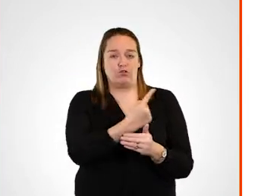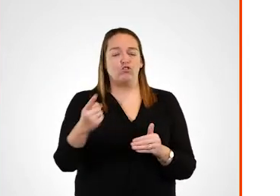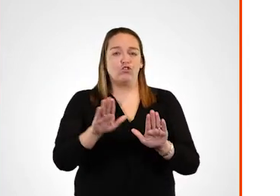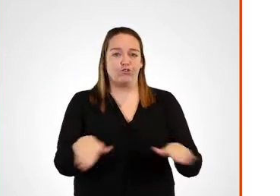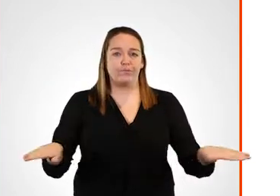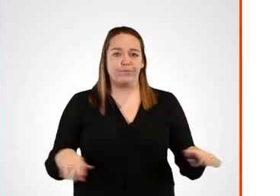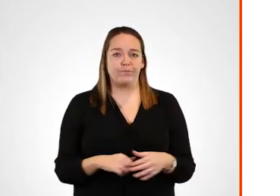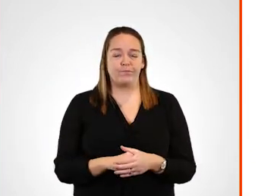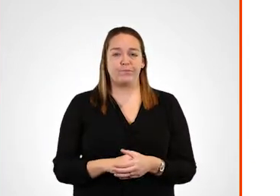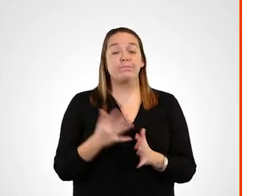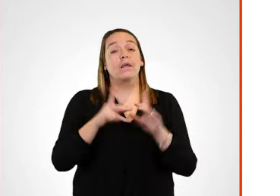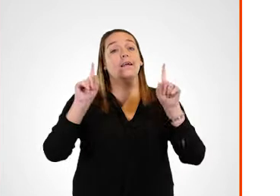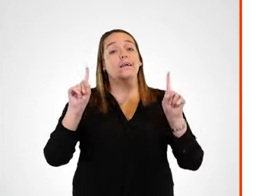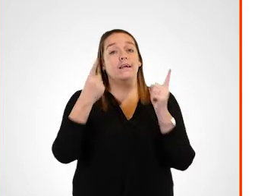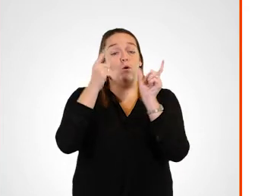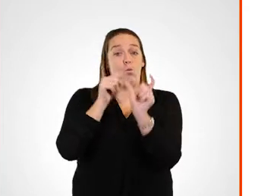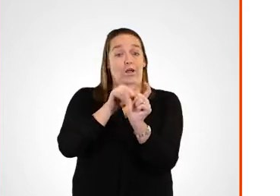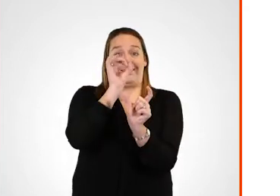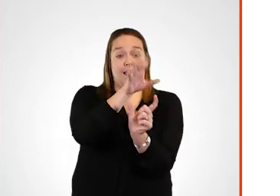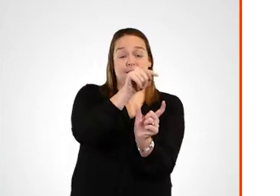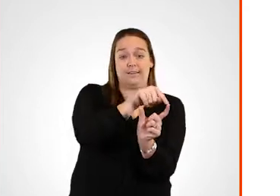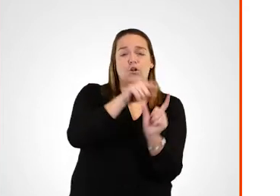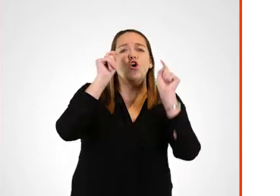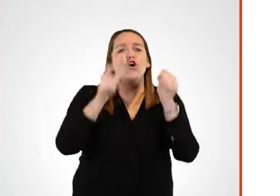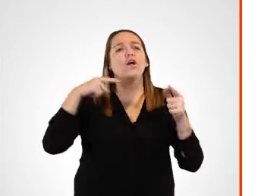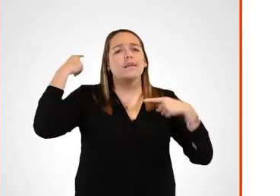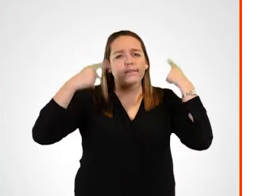So for initial consonants I think you can see for early sounds how closely